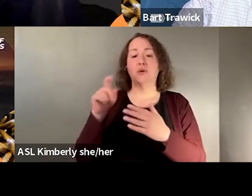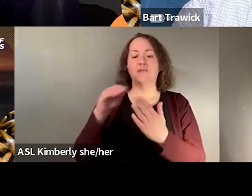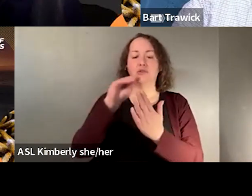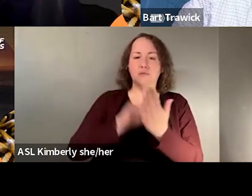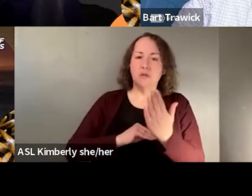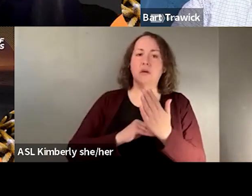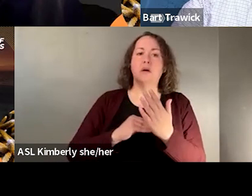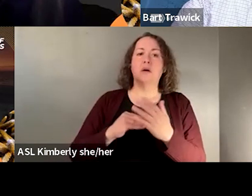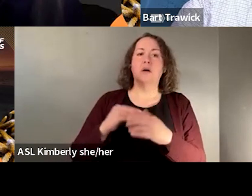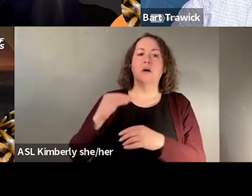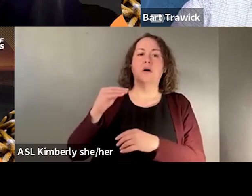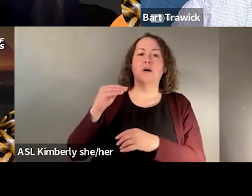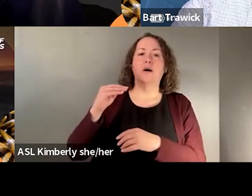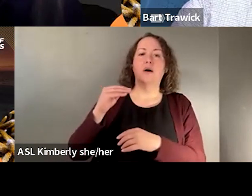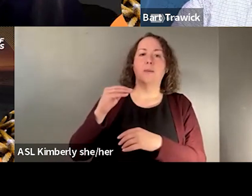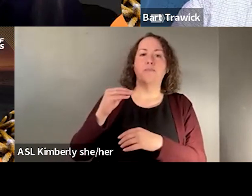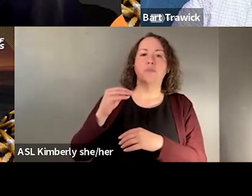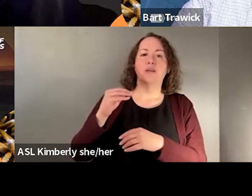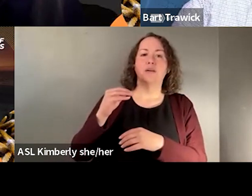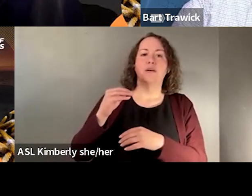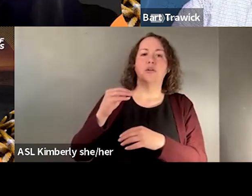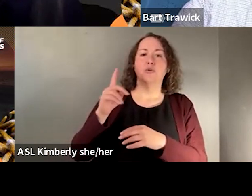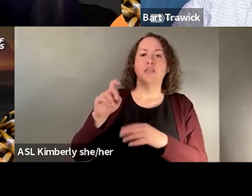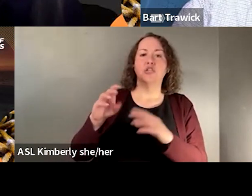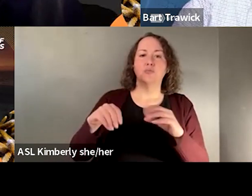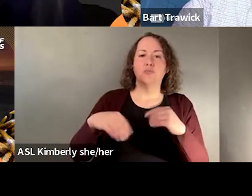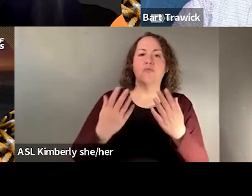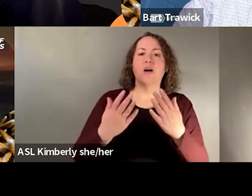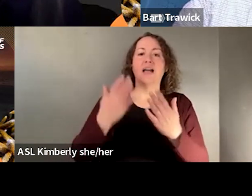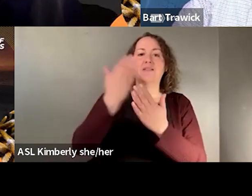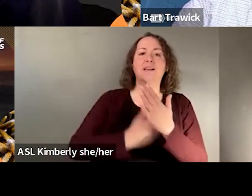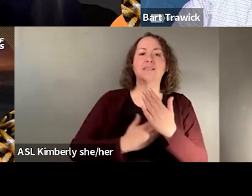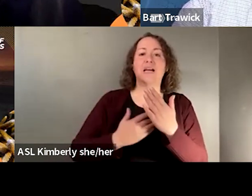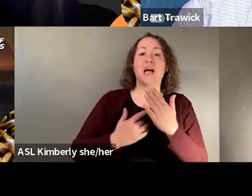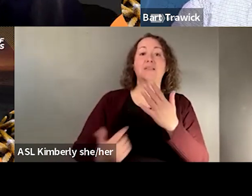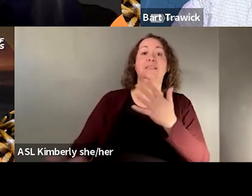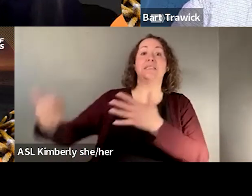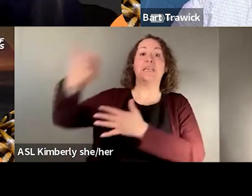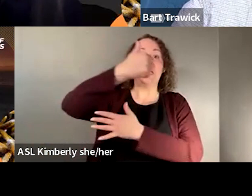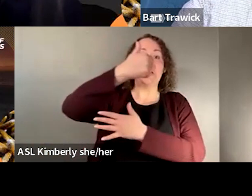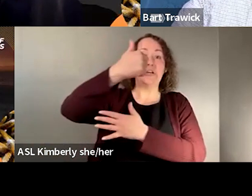in reverse chronicle -- chronological order by start date. Can you talk about how this works in SciENcv?